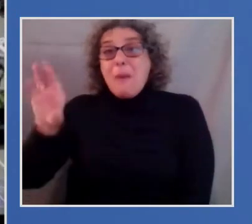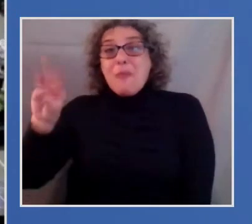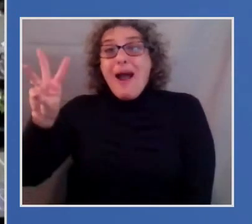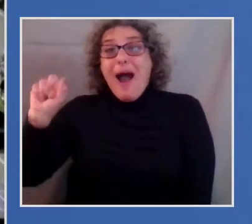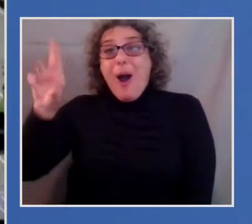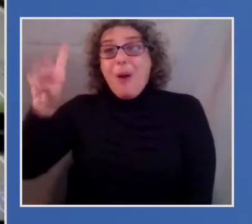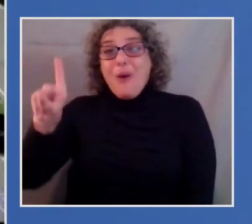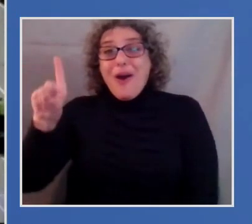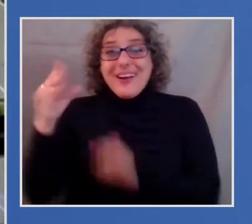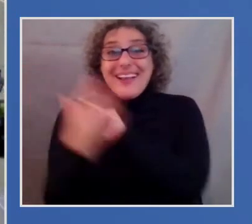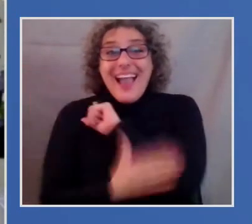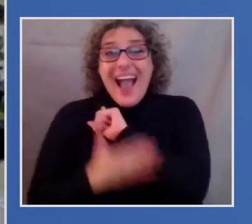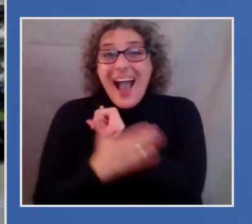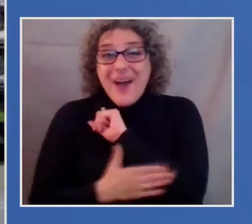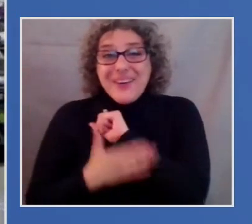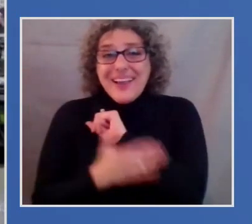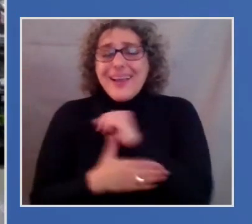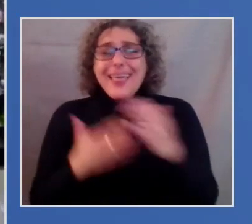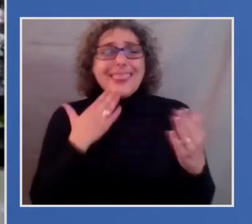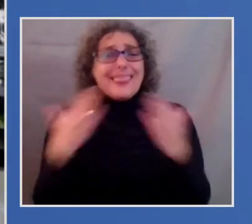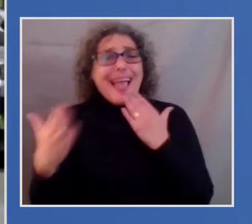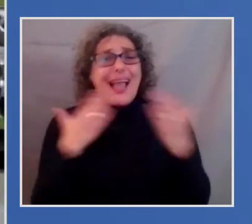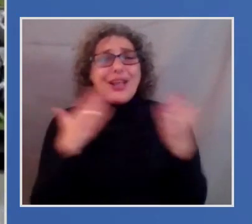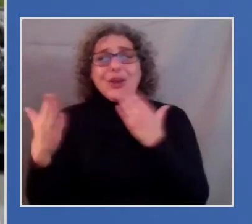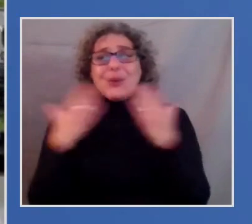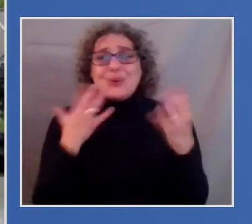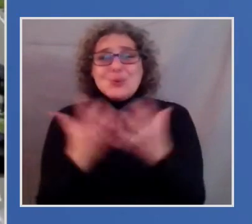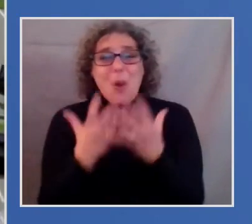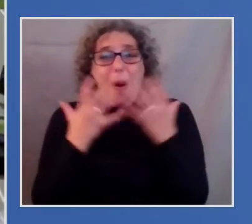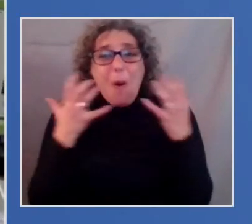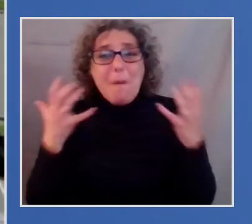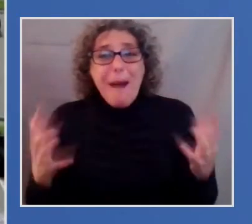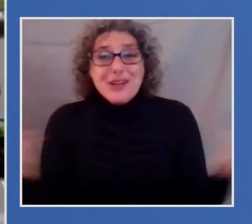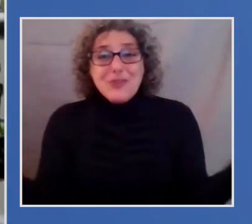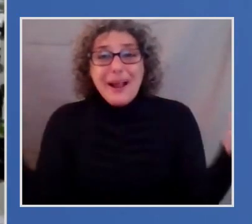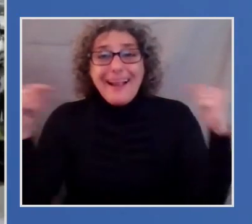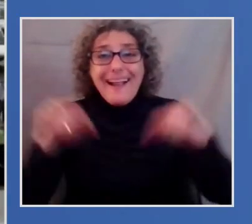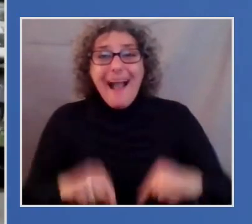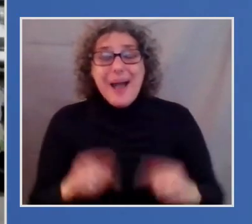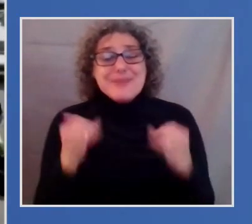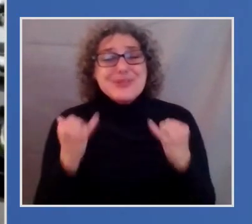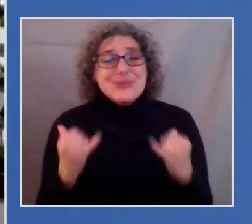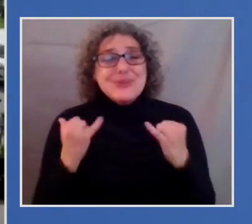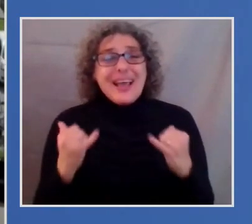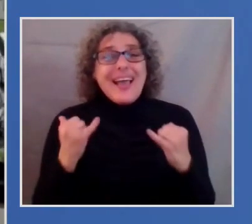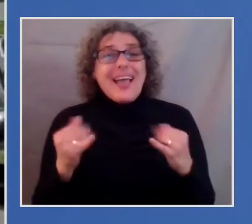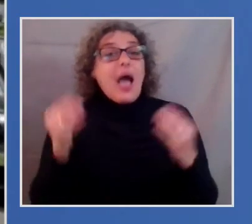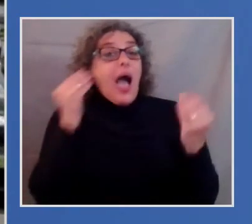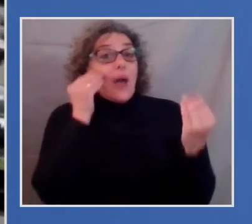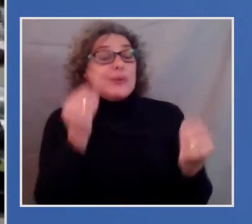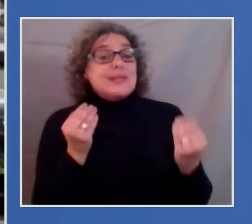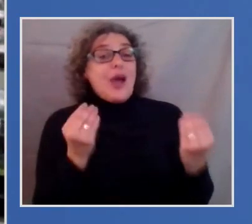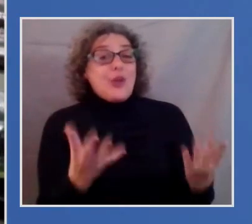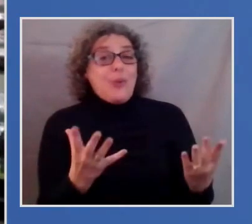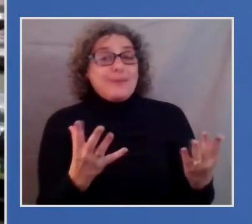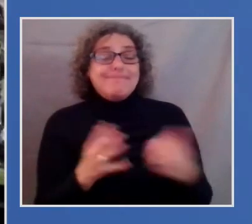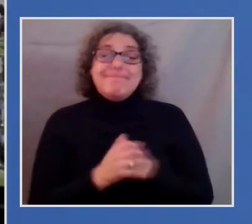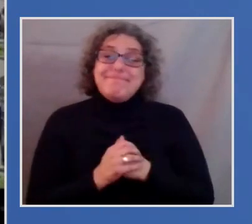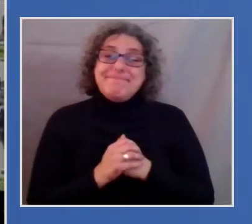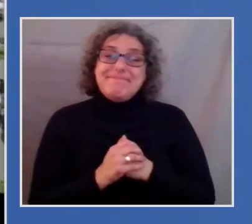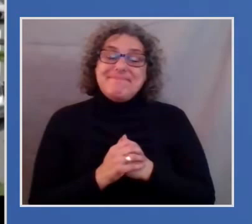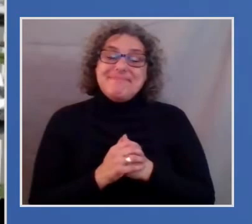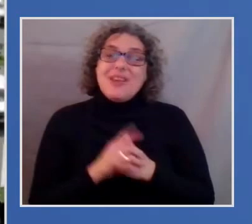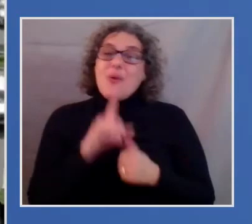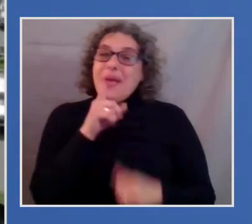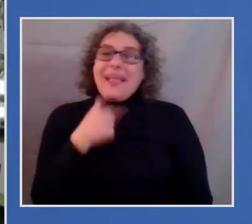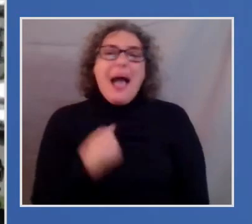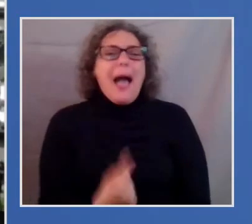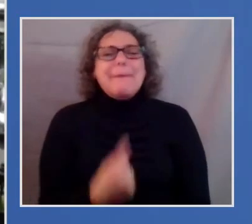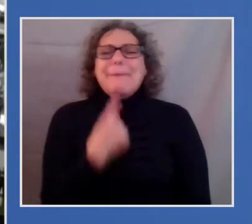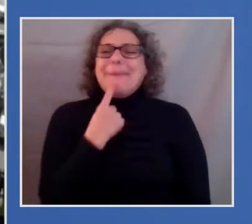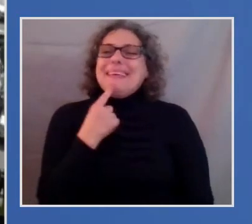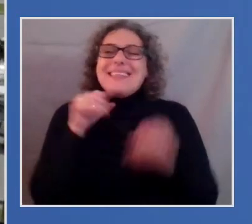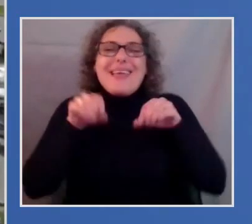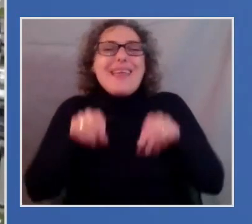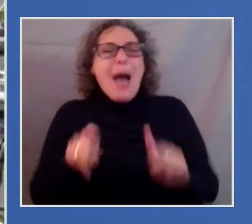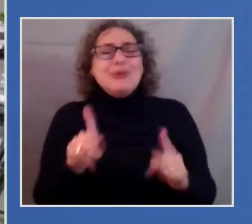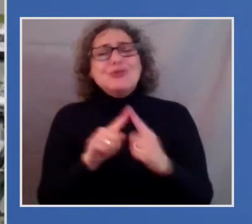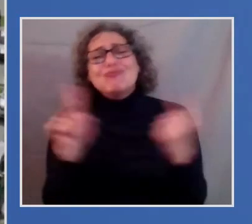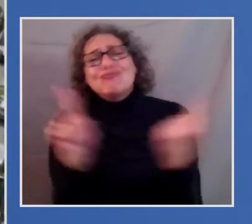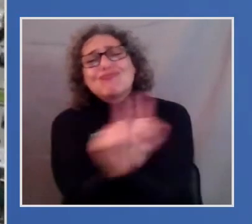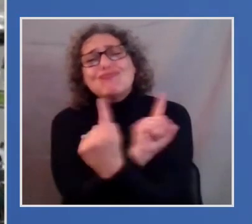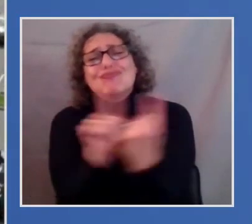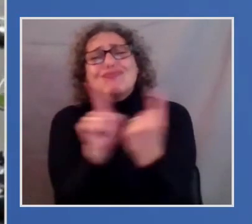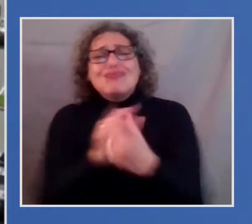NOT BY THIS COUNTRY.